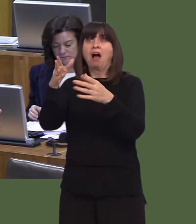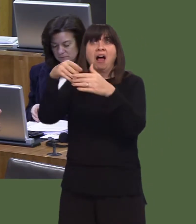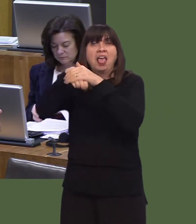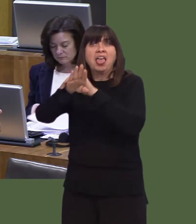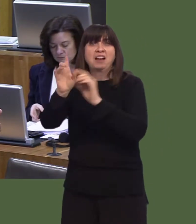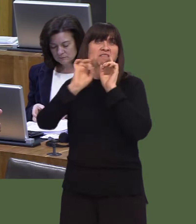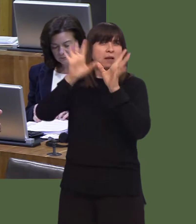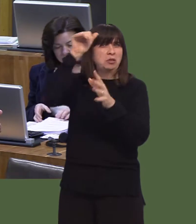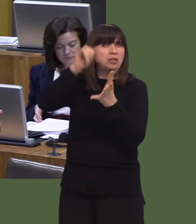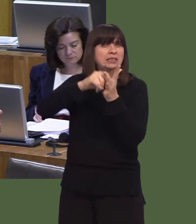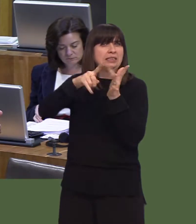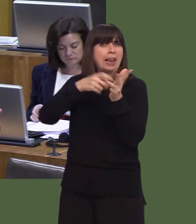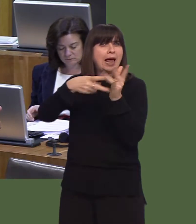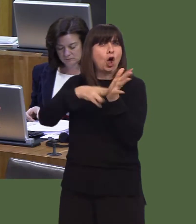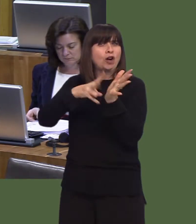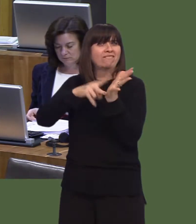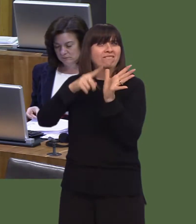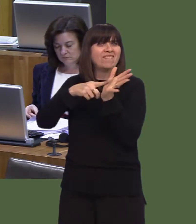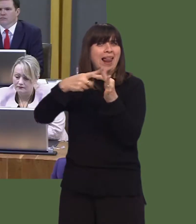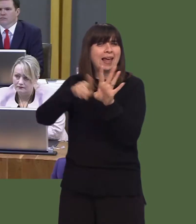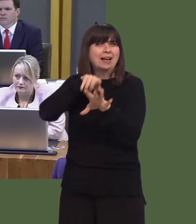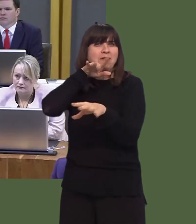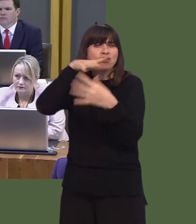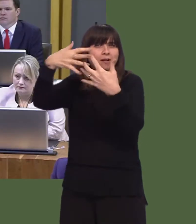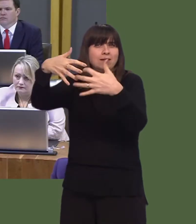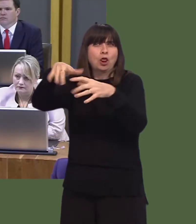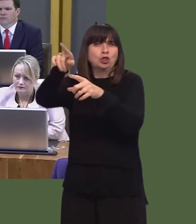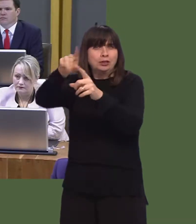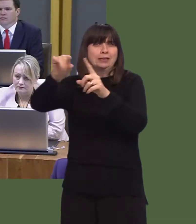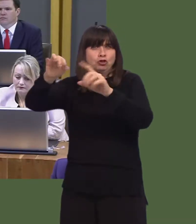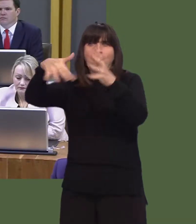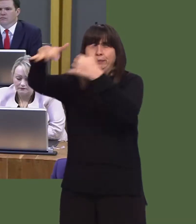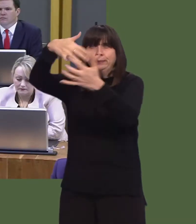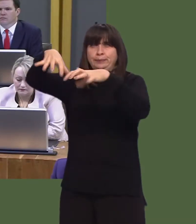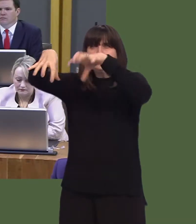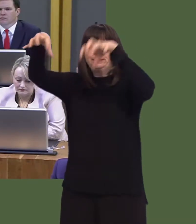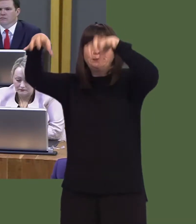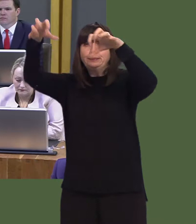sure that we are aware of what is coming in the future and what type of skills our people will need.